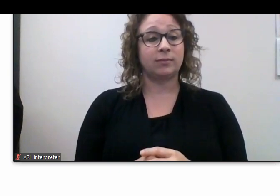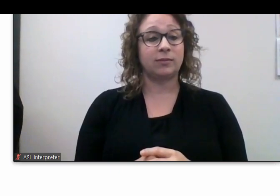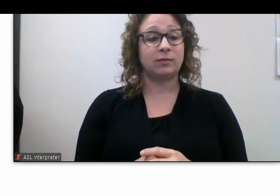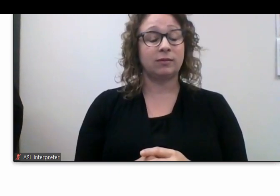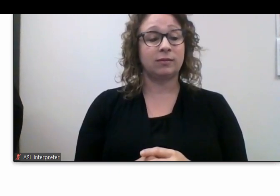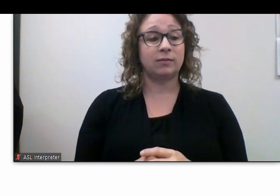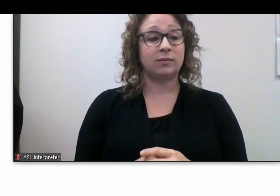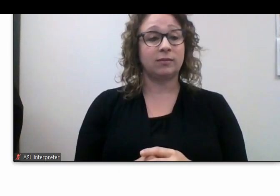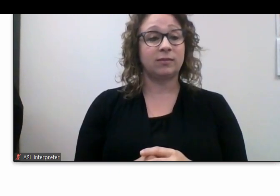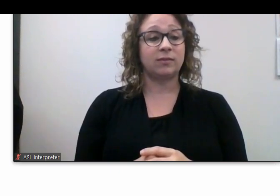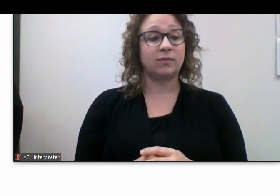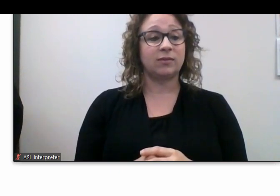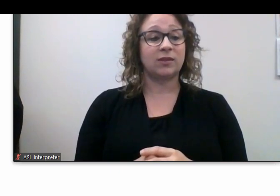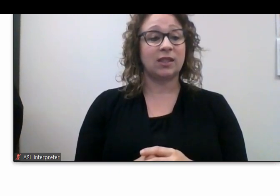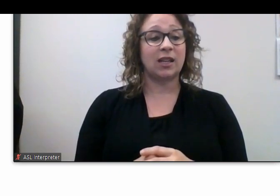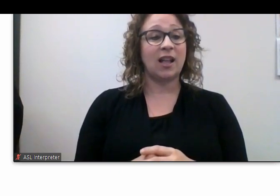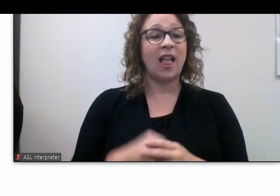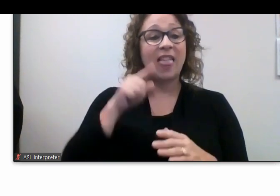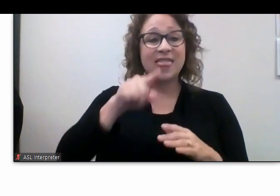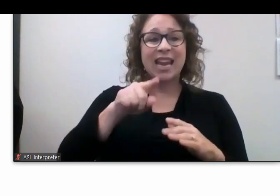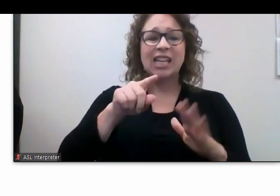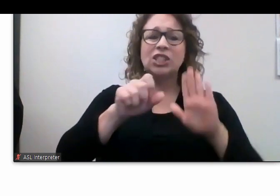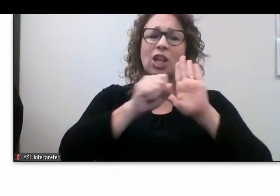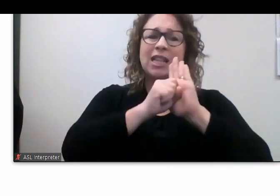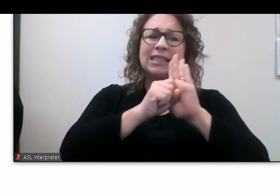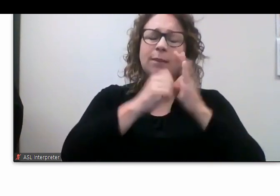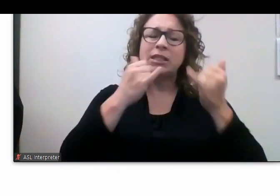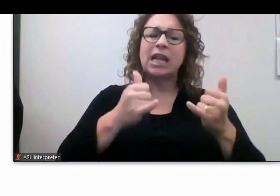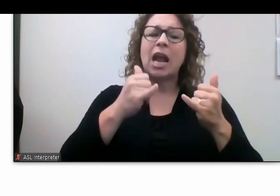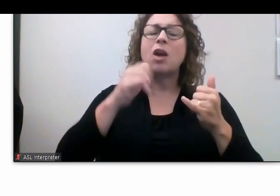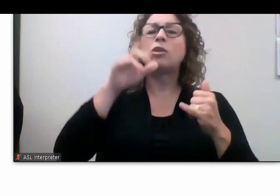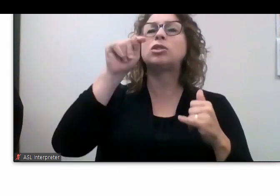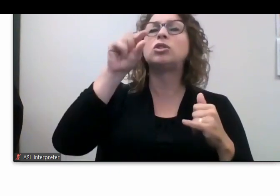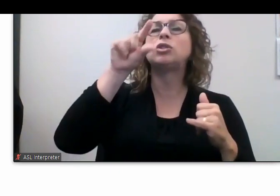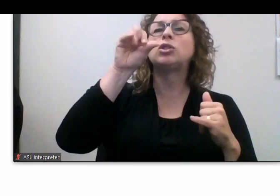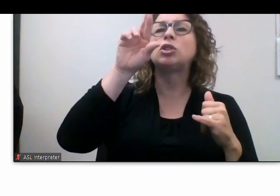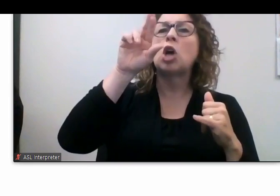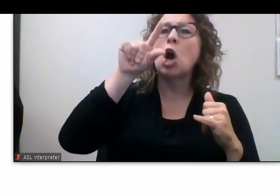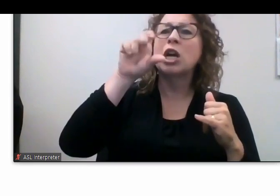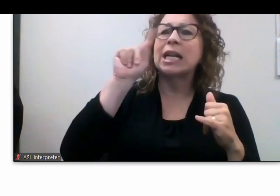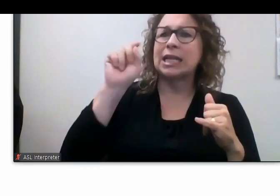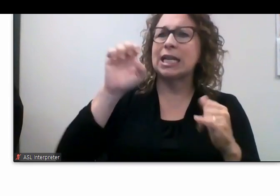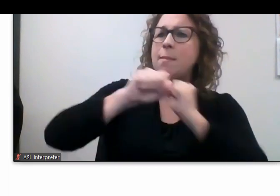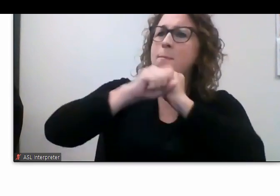Sorry this is the symbols that are now up, up but targeted marketing just means you're going to talk